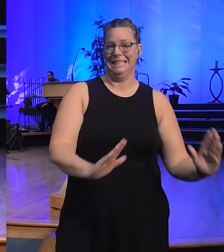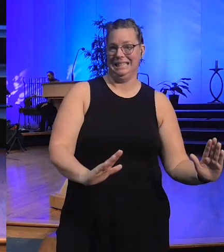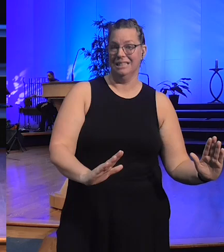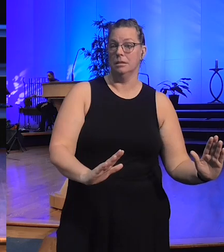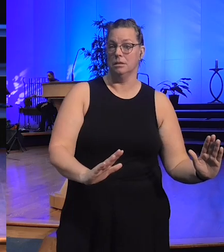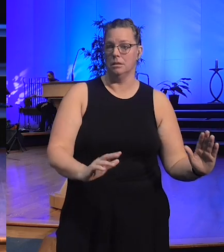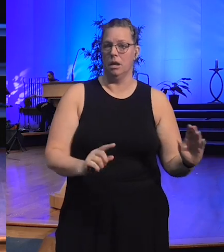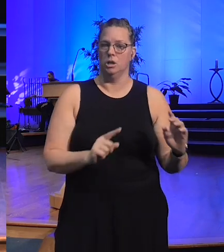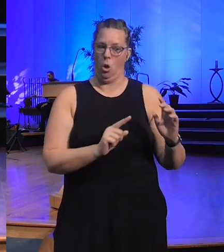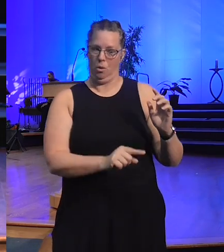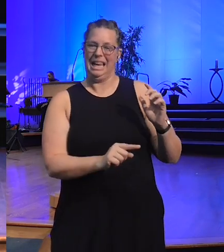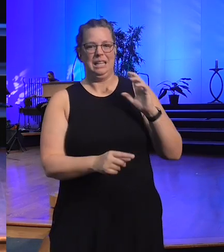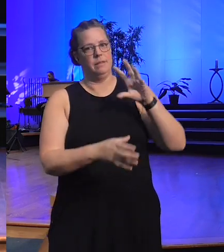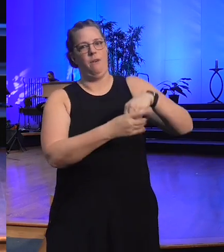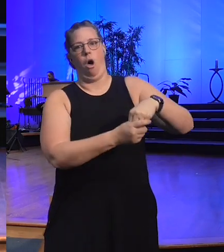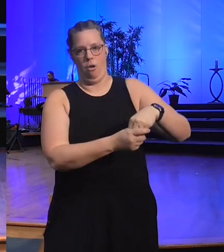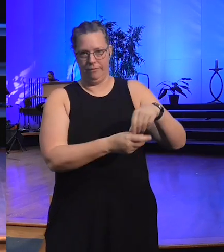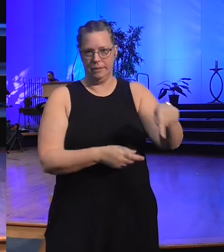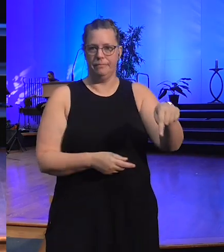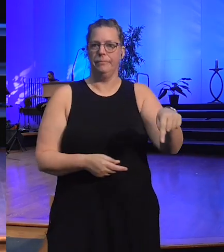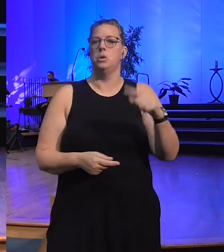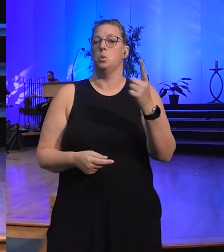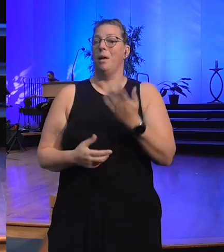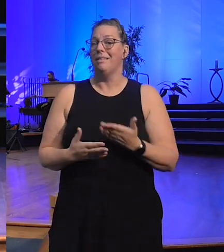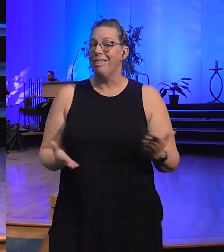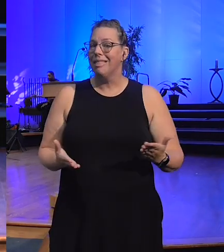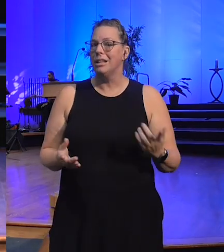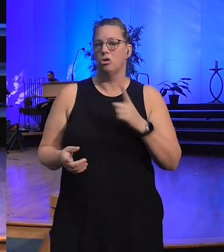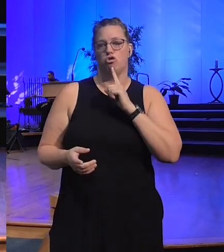Chris is engaged with it uh one of the things that's been so essential to my heart is uh